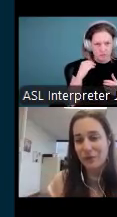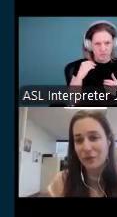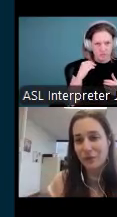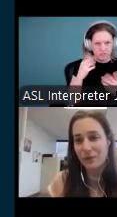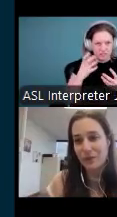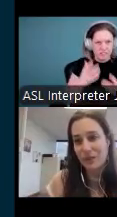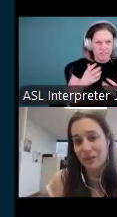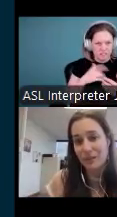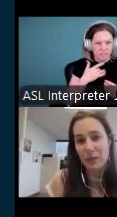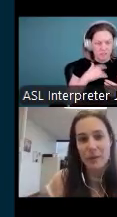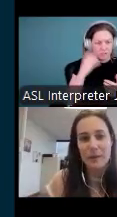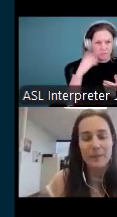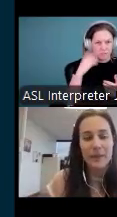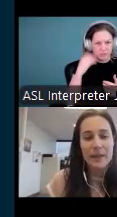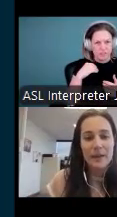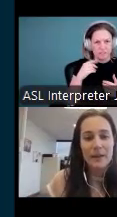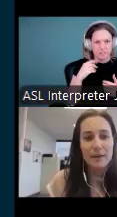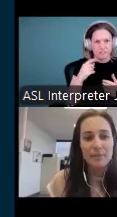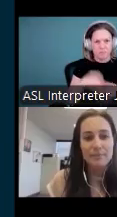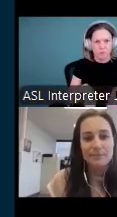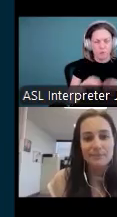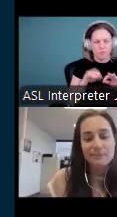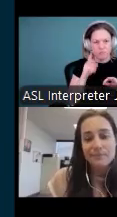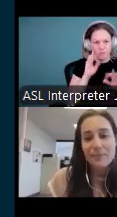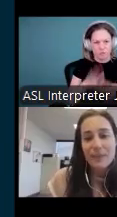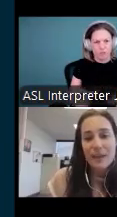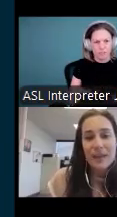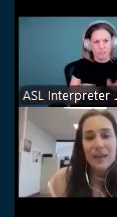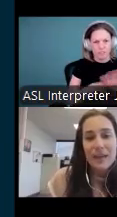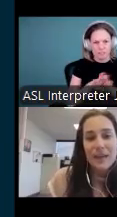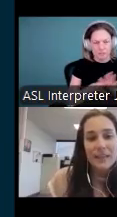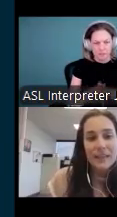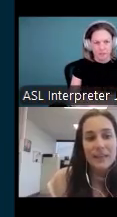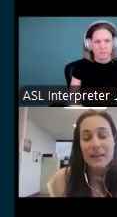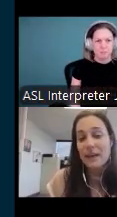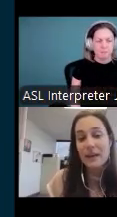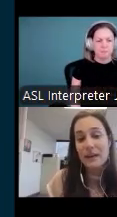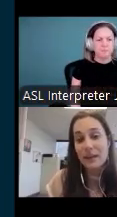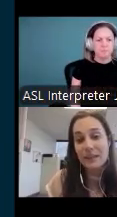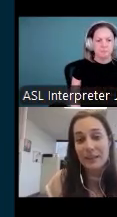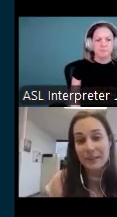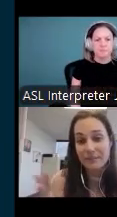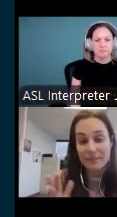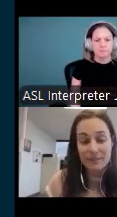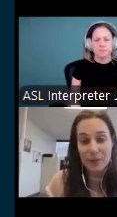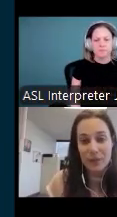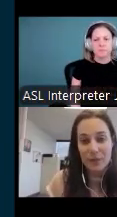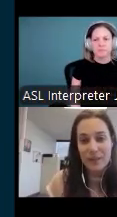for child development, and then I like going along with that,